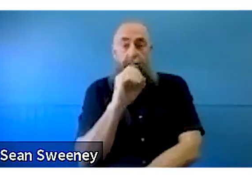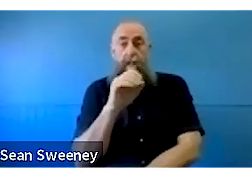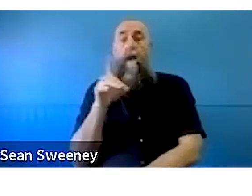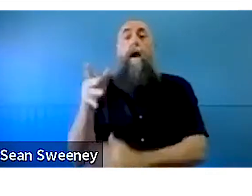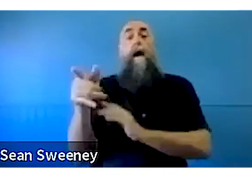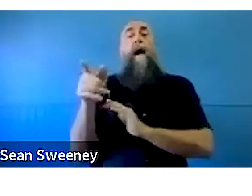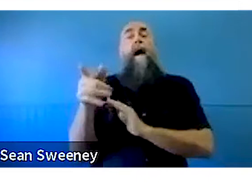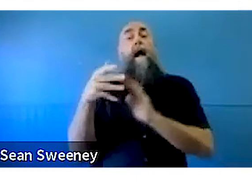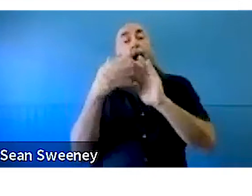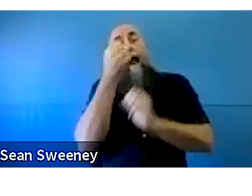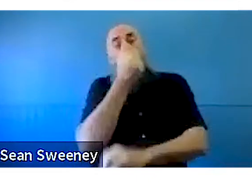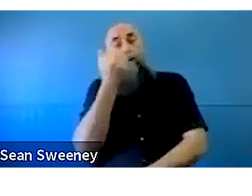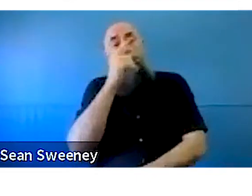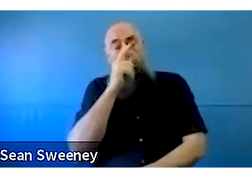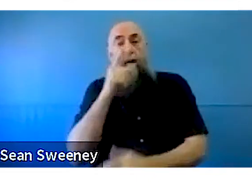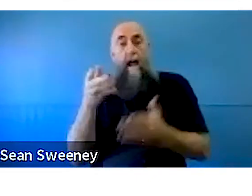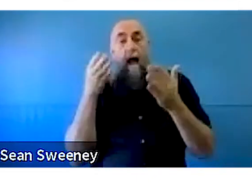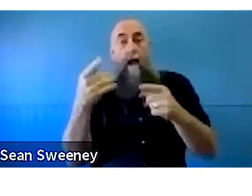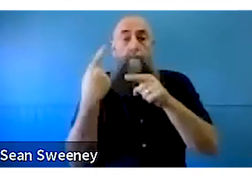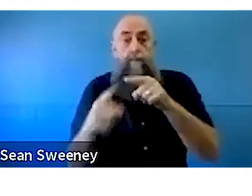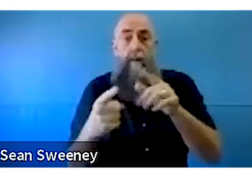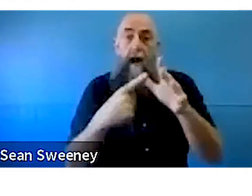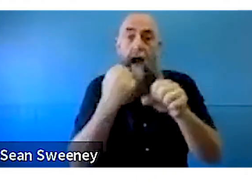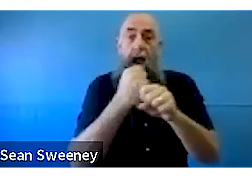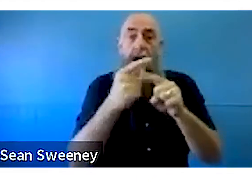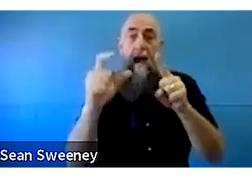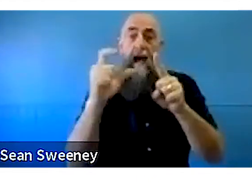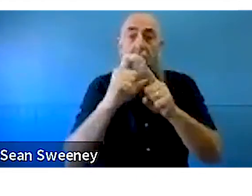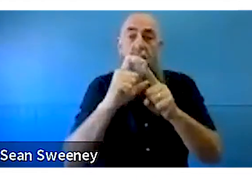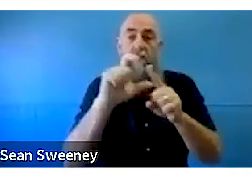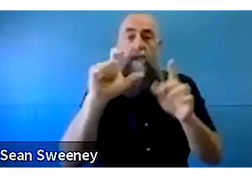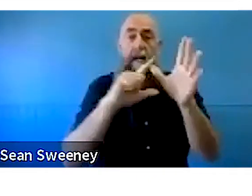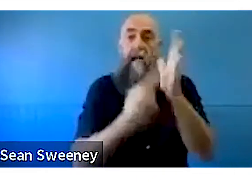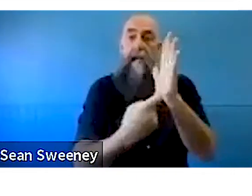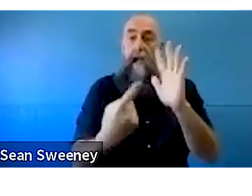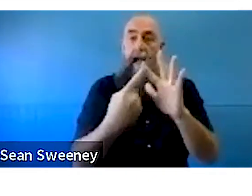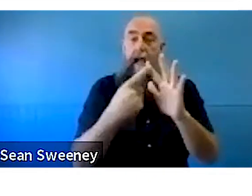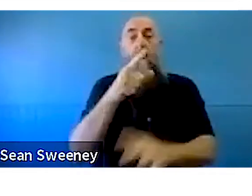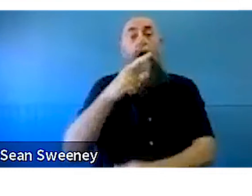And this is because of the lifespan of Indigenous people,